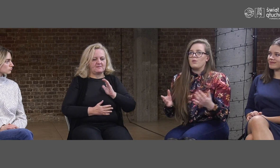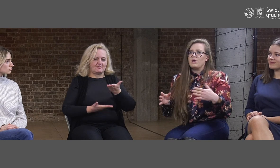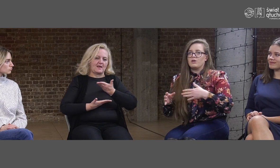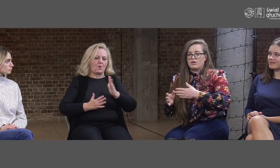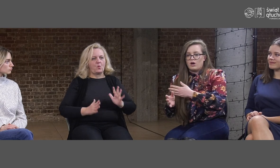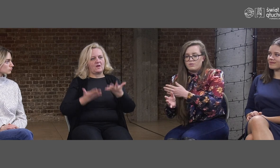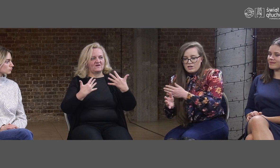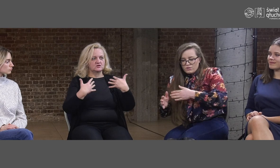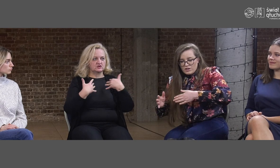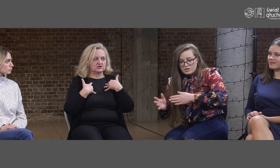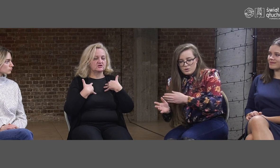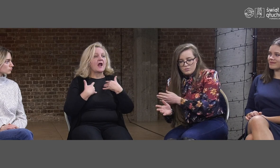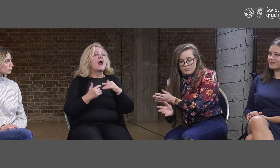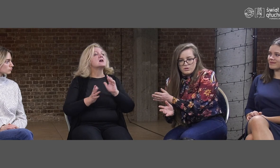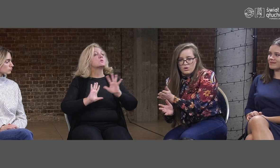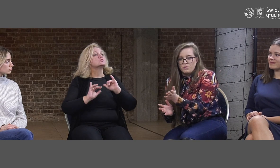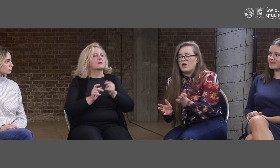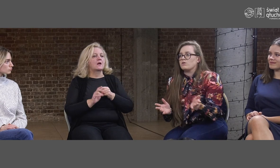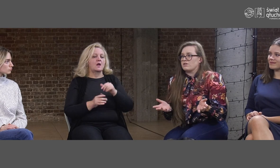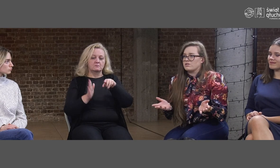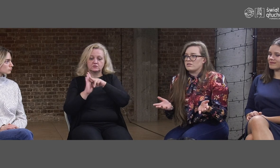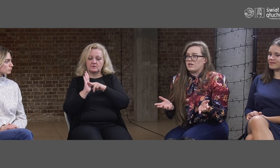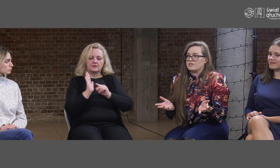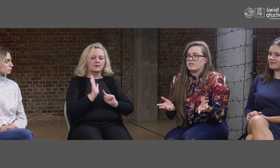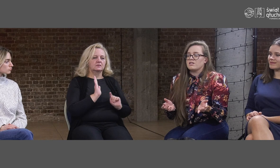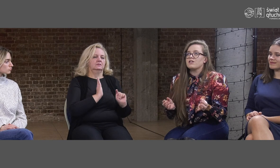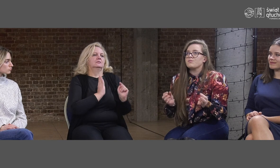In what way? By simply By bypassing all these restrictions.